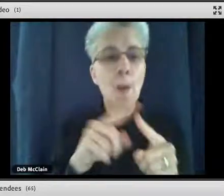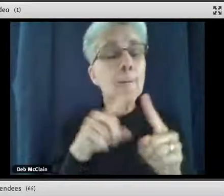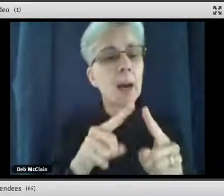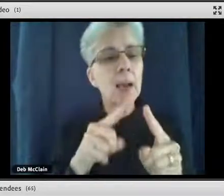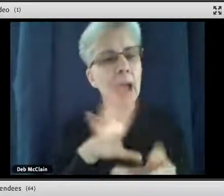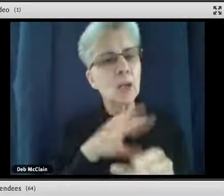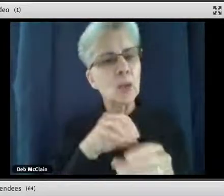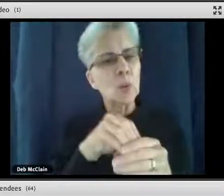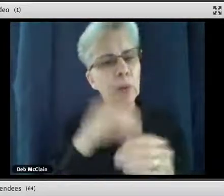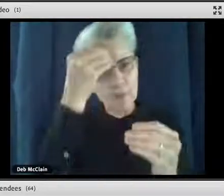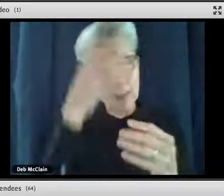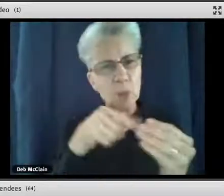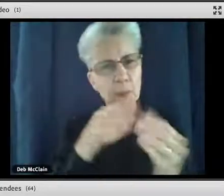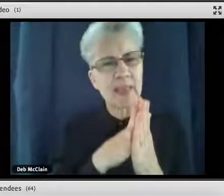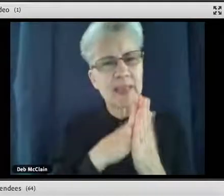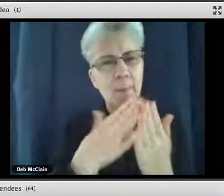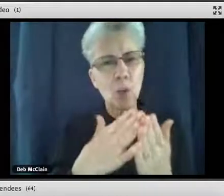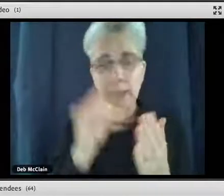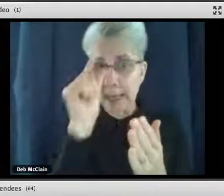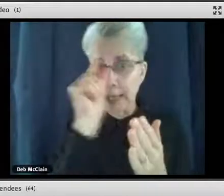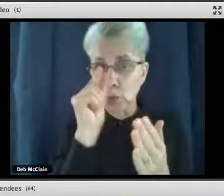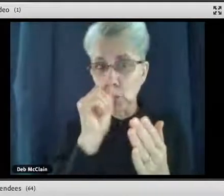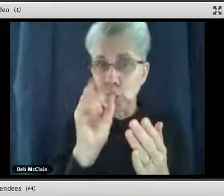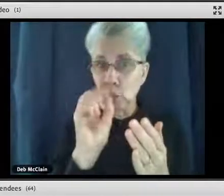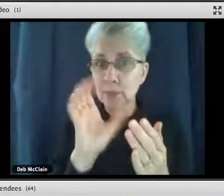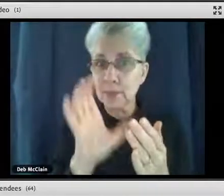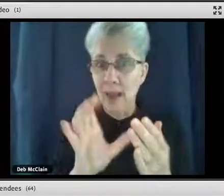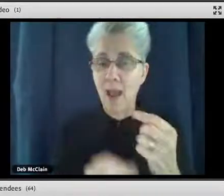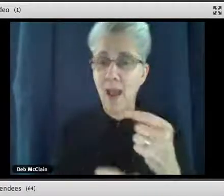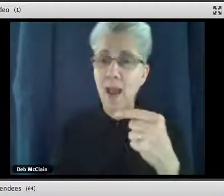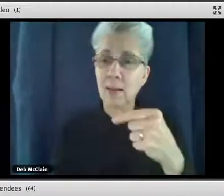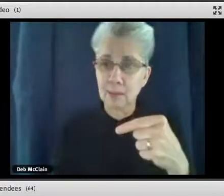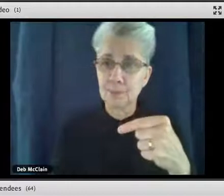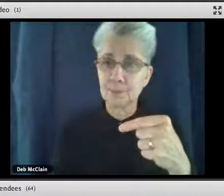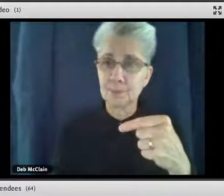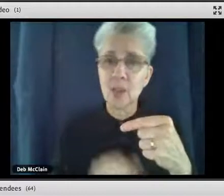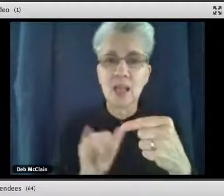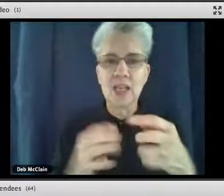And I put information about this book in a Google document, that here's the link.